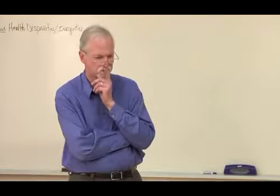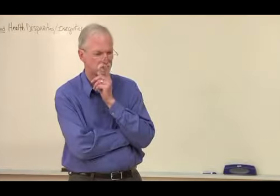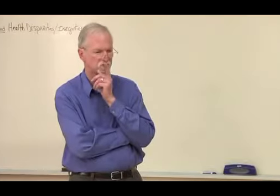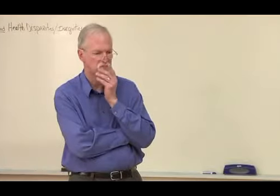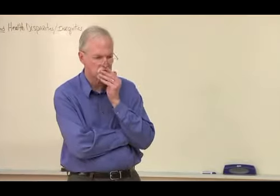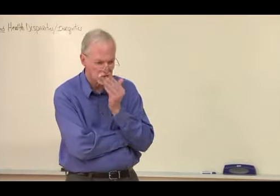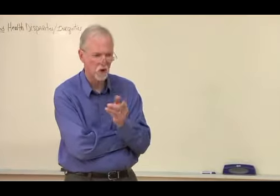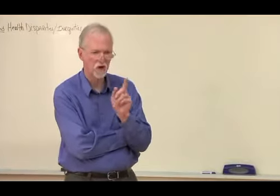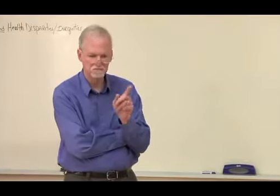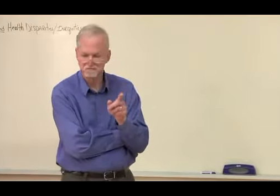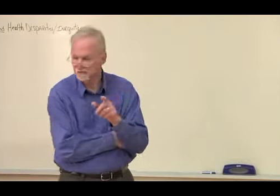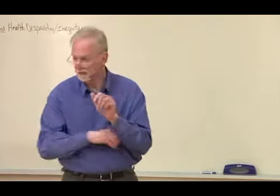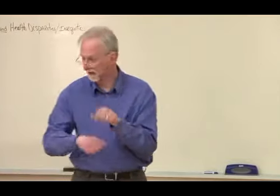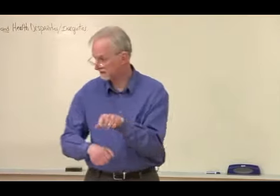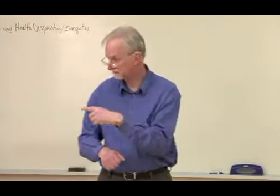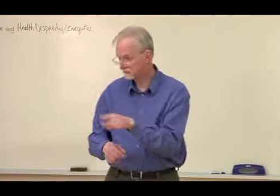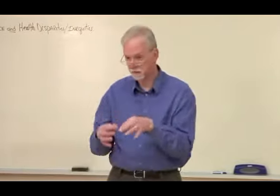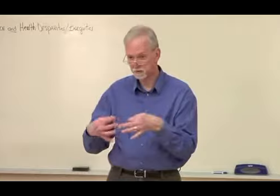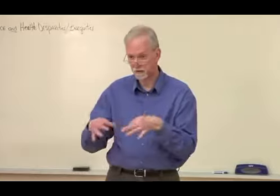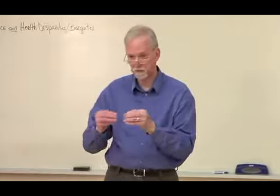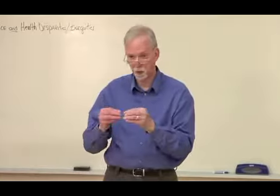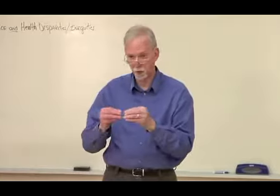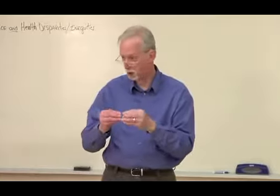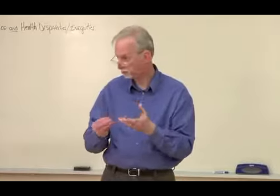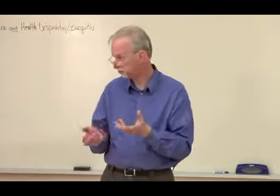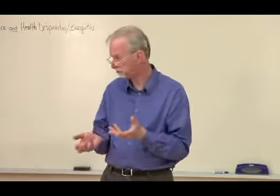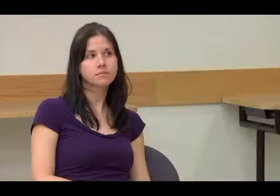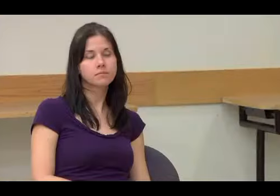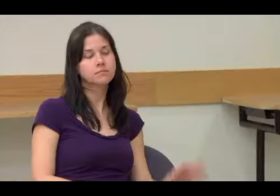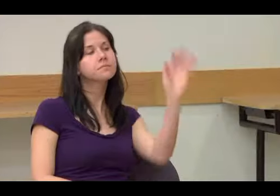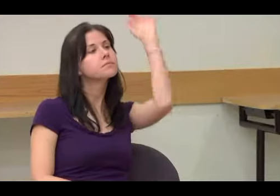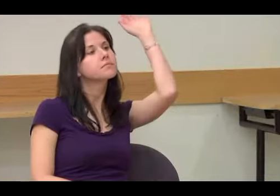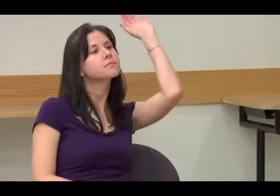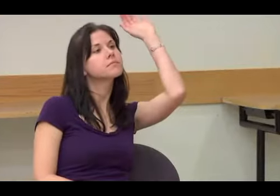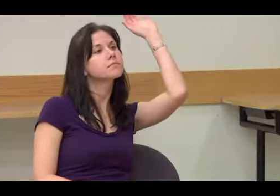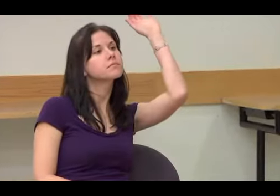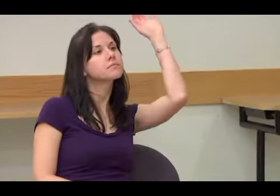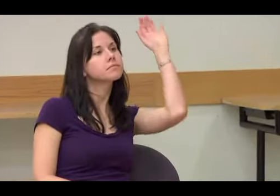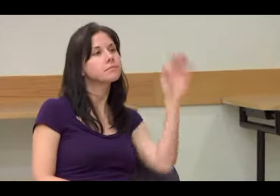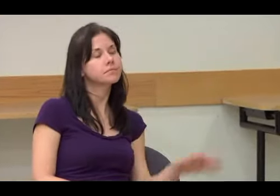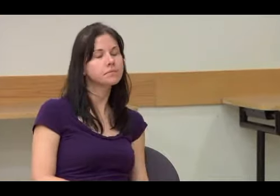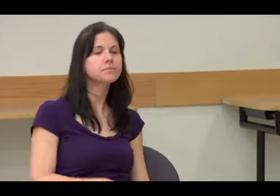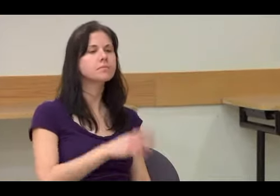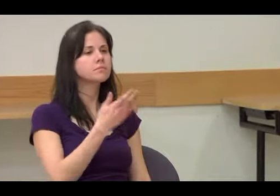Good. Good. How about a little more? Tiffany, go ahead.